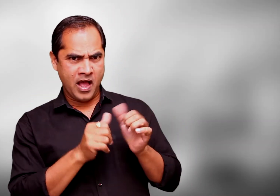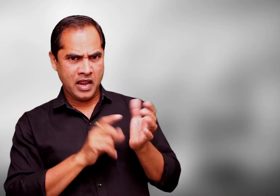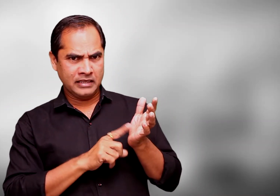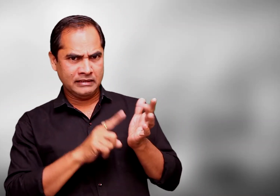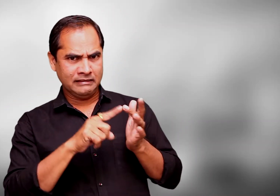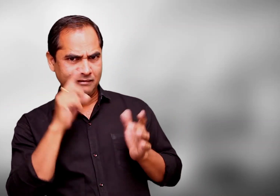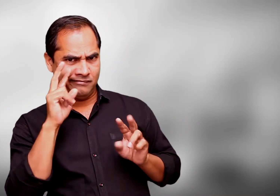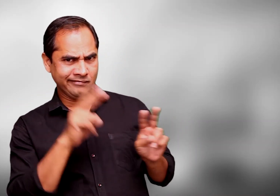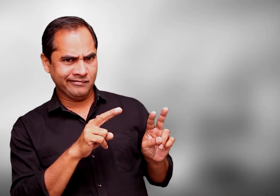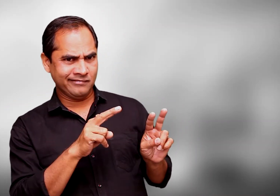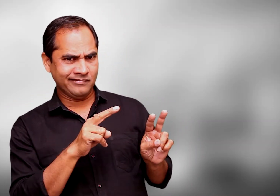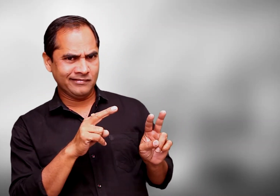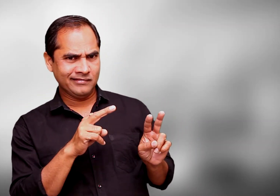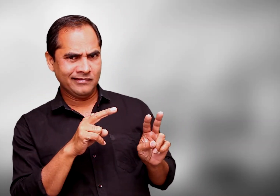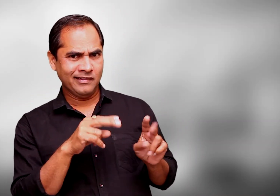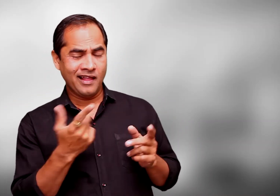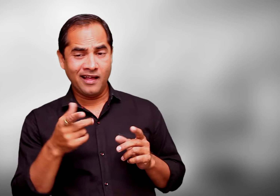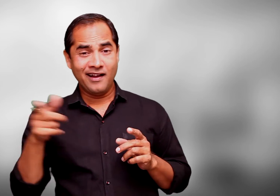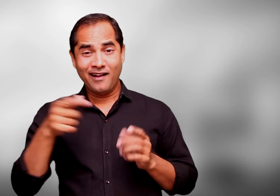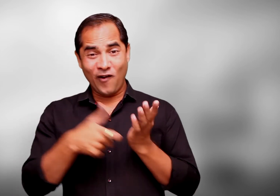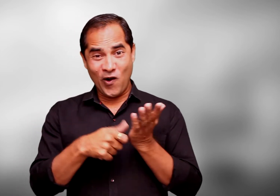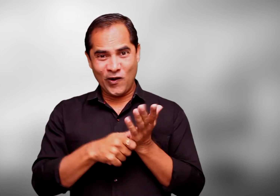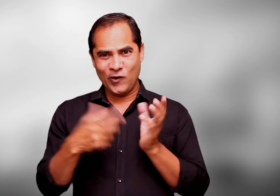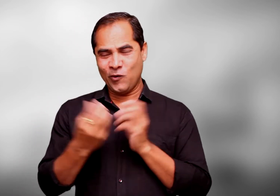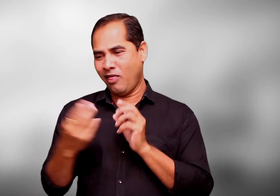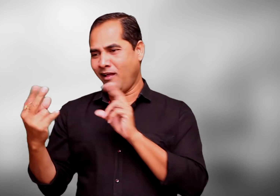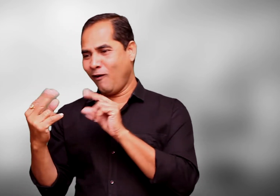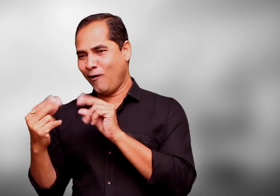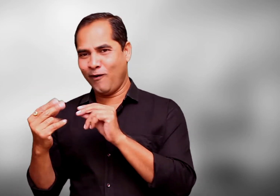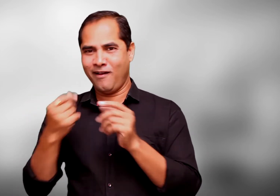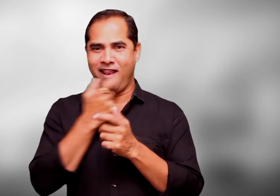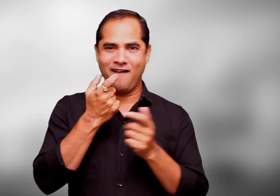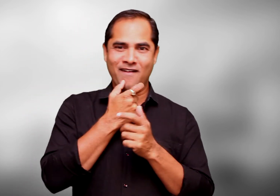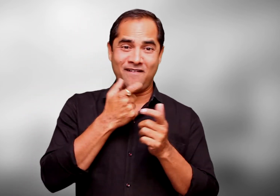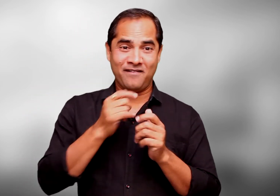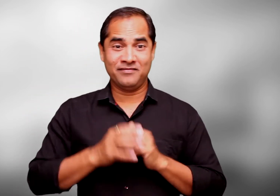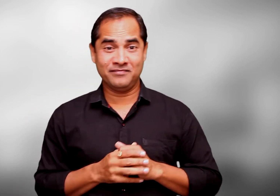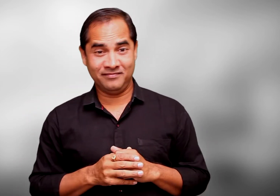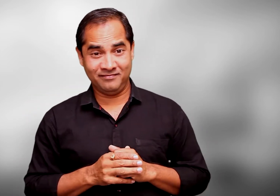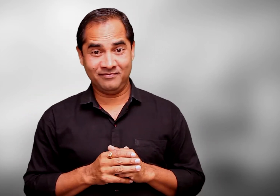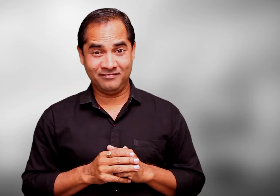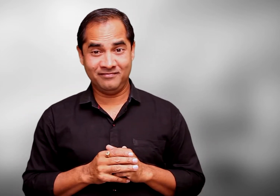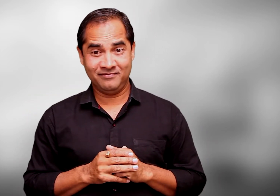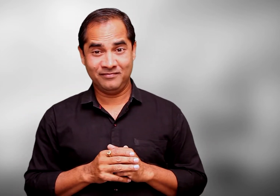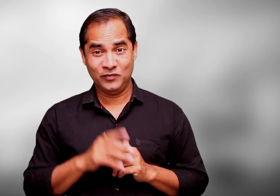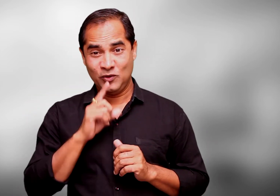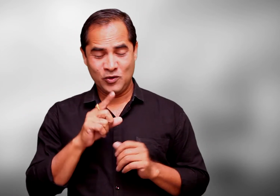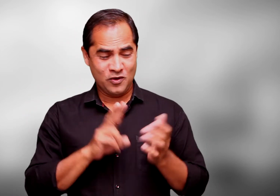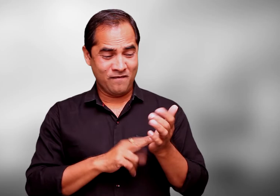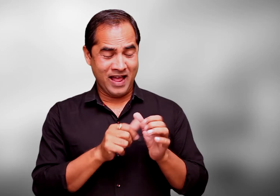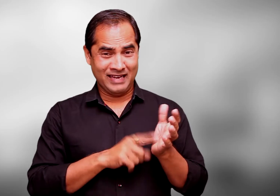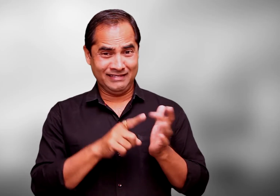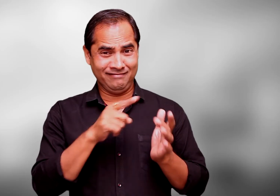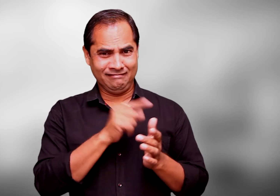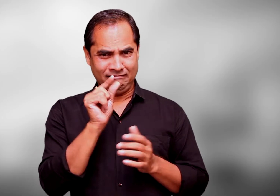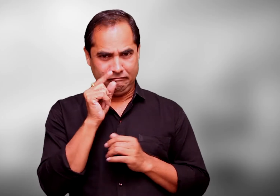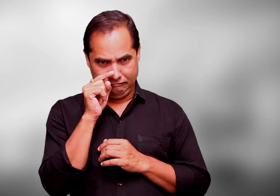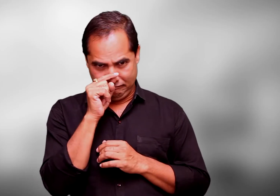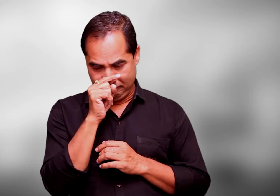looking at Valli and laughing with the conductor. Valli was overcome with